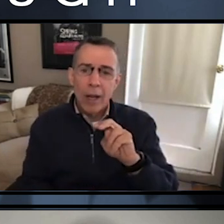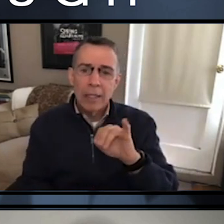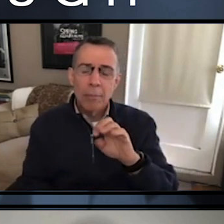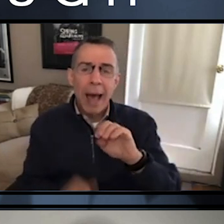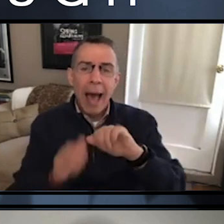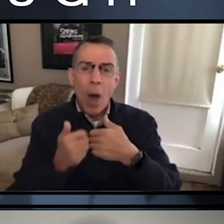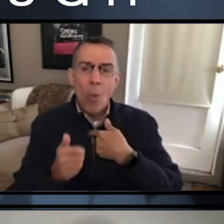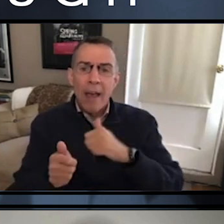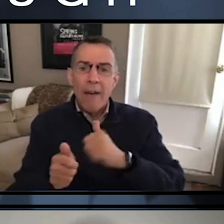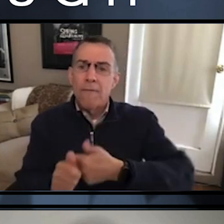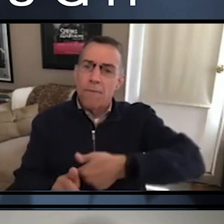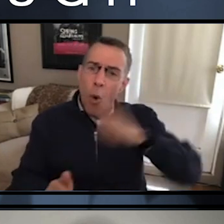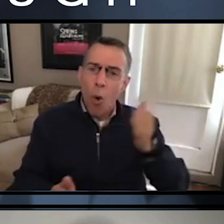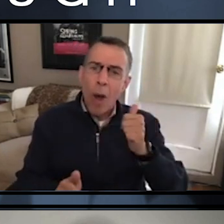disability as a storytelling prop?